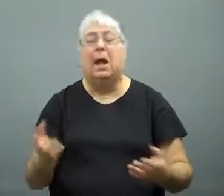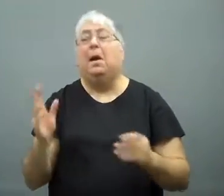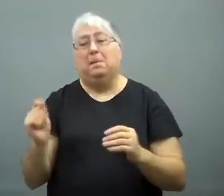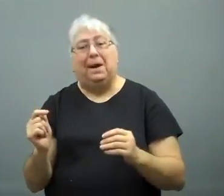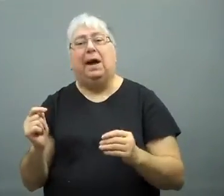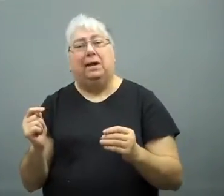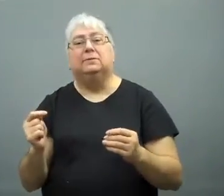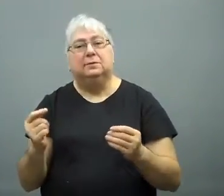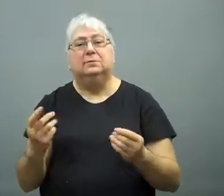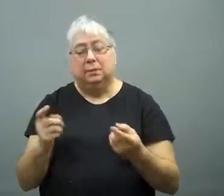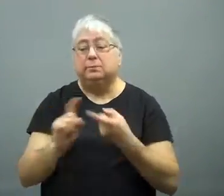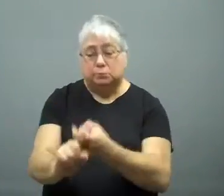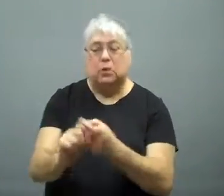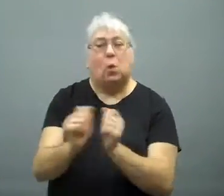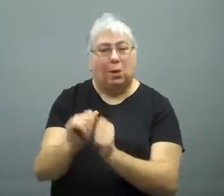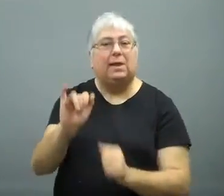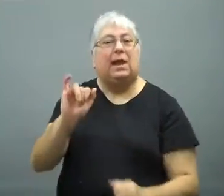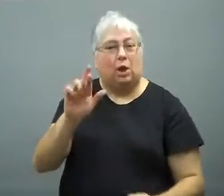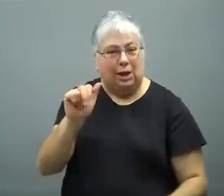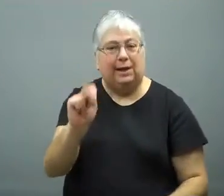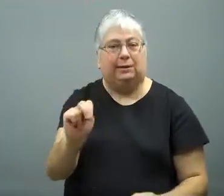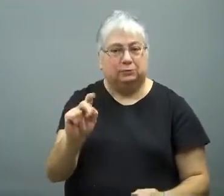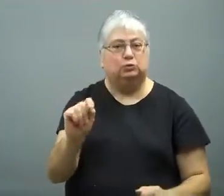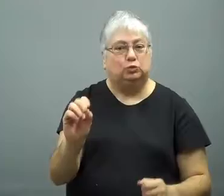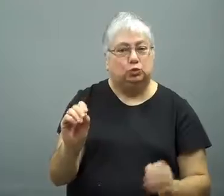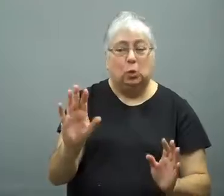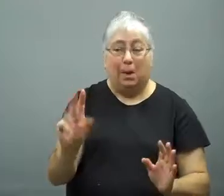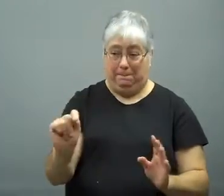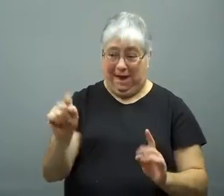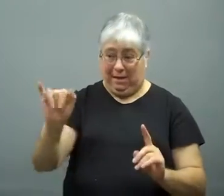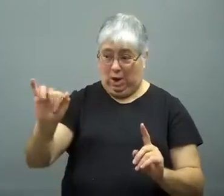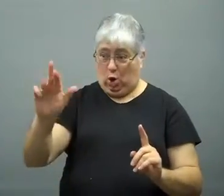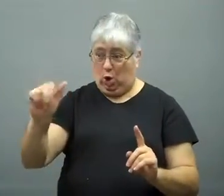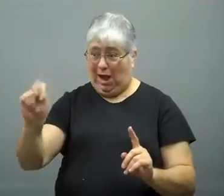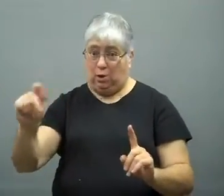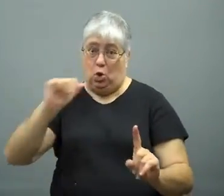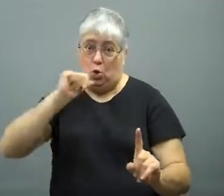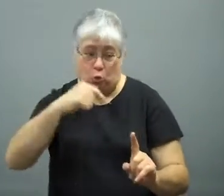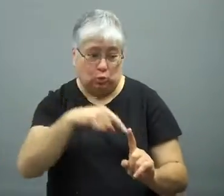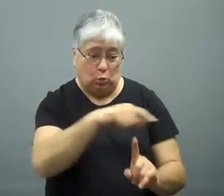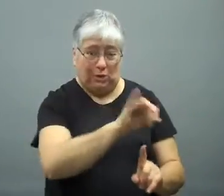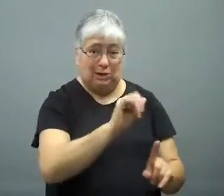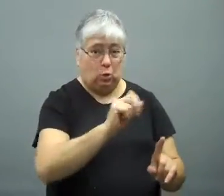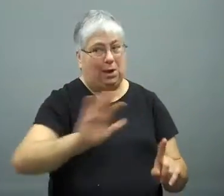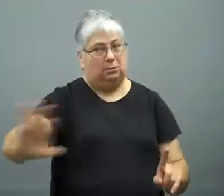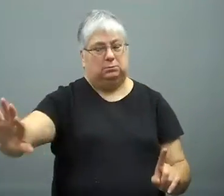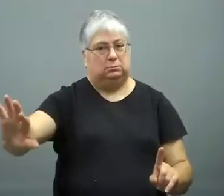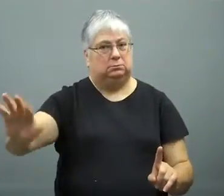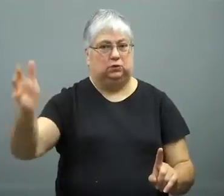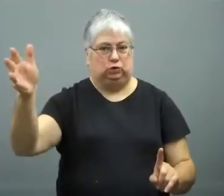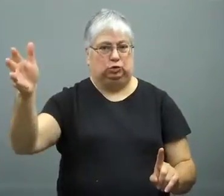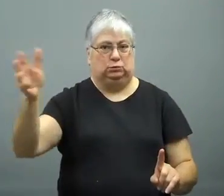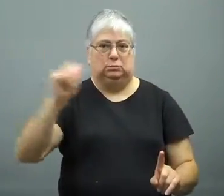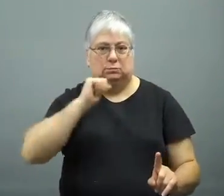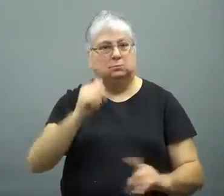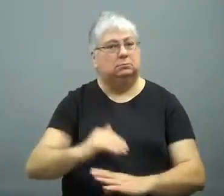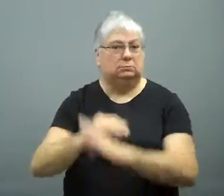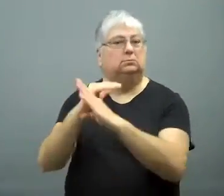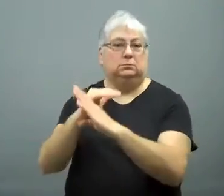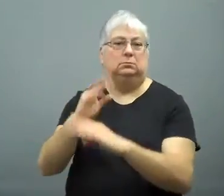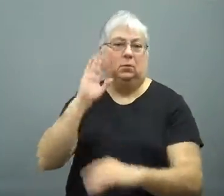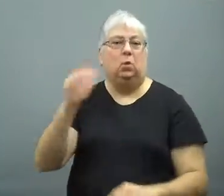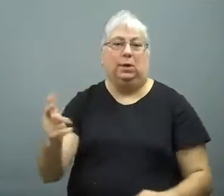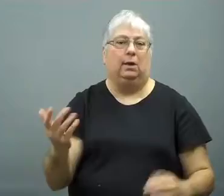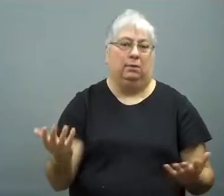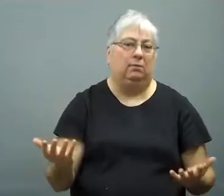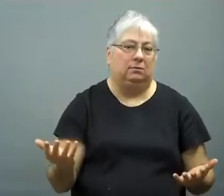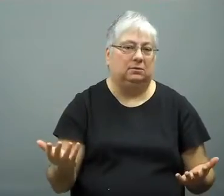It also wanted to be friends with Iran, as well,